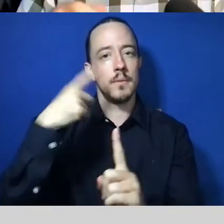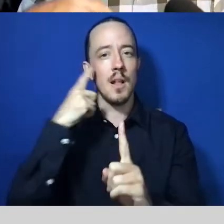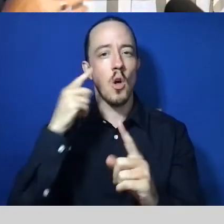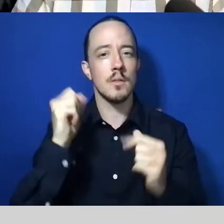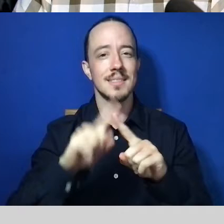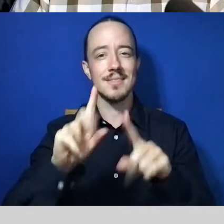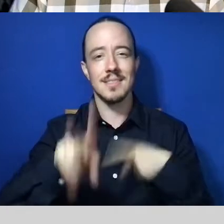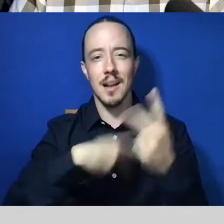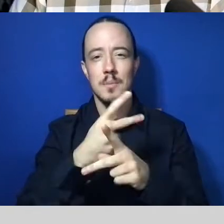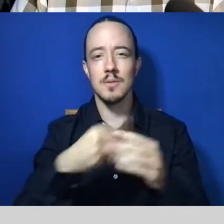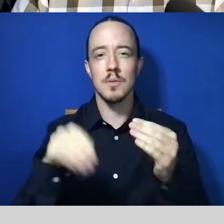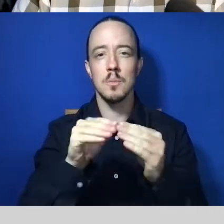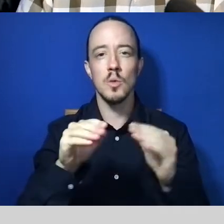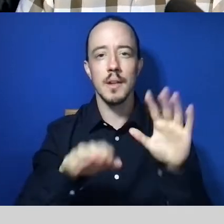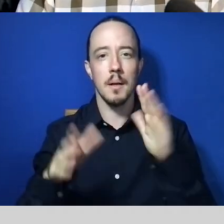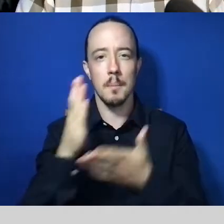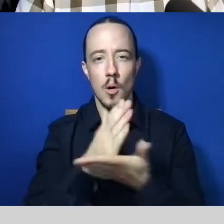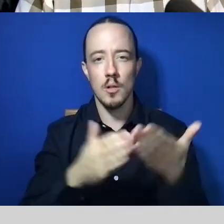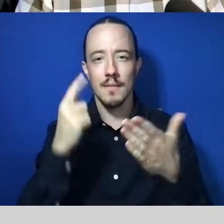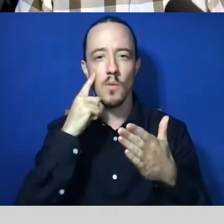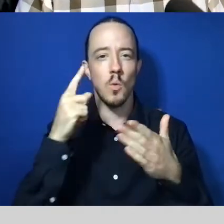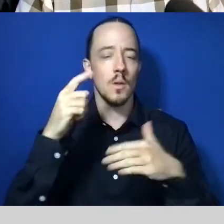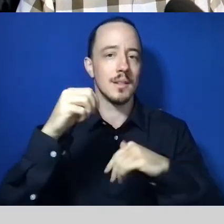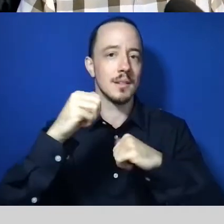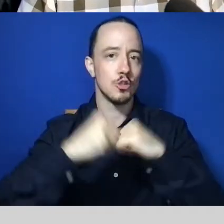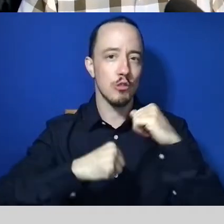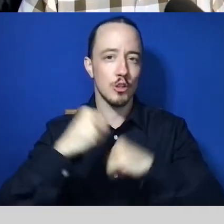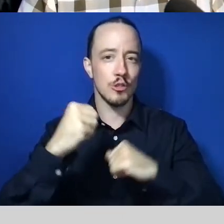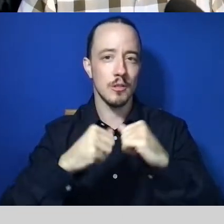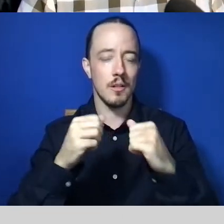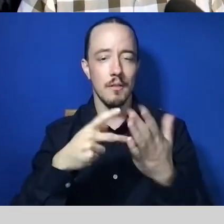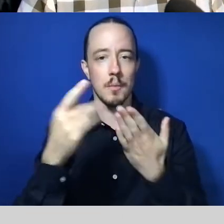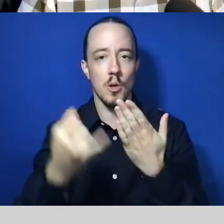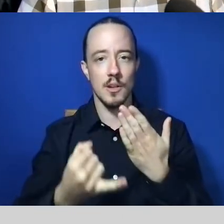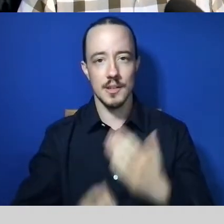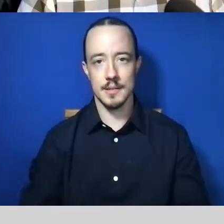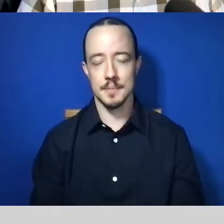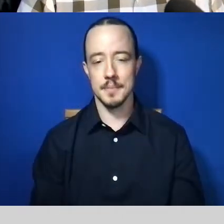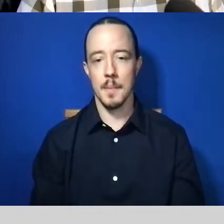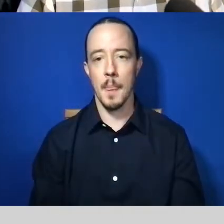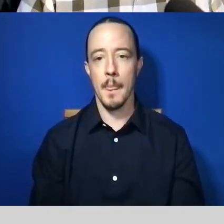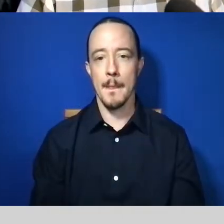the infrastructure for our specific project? Well, if we go down here,